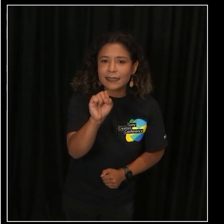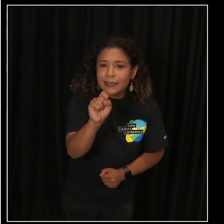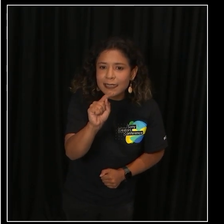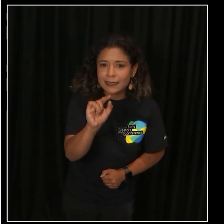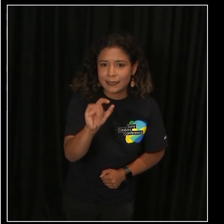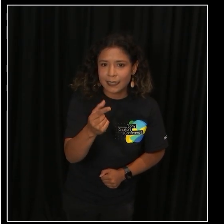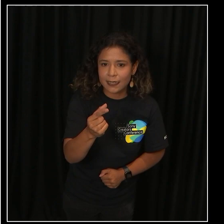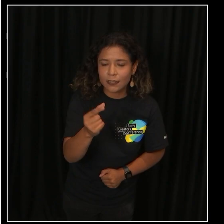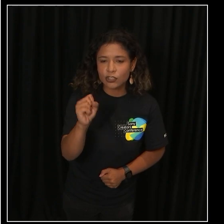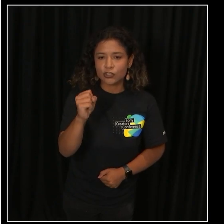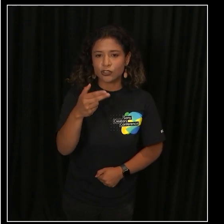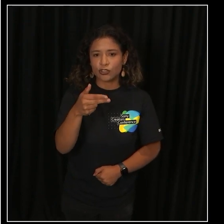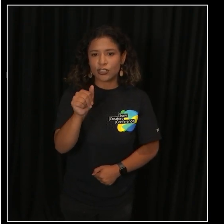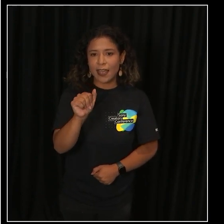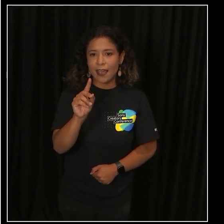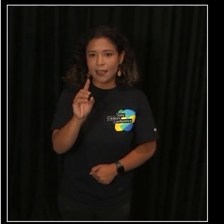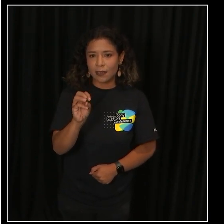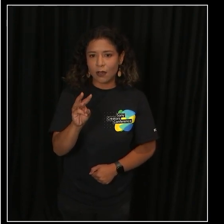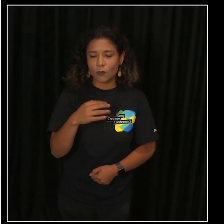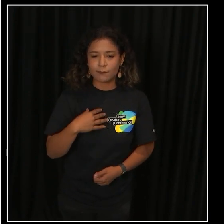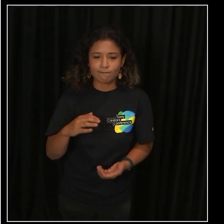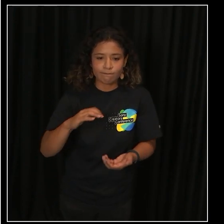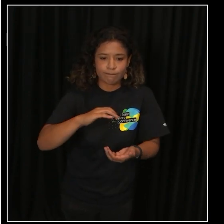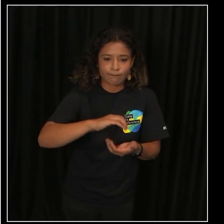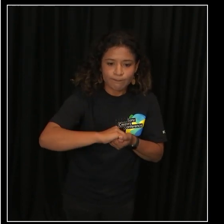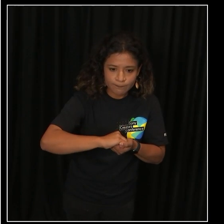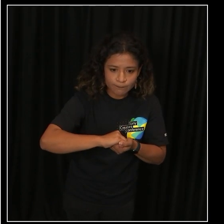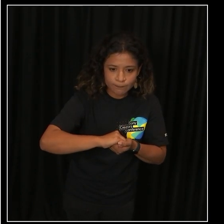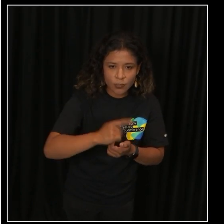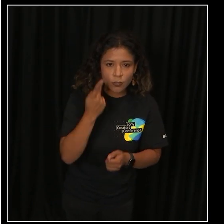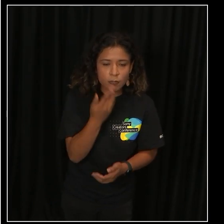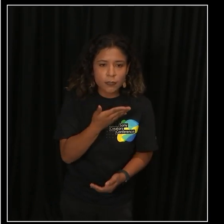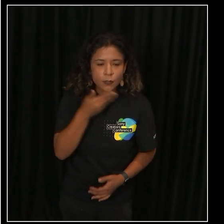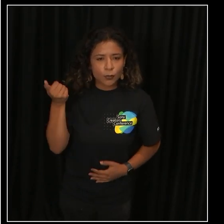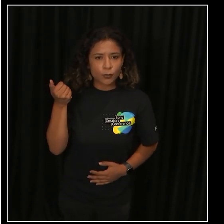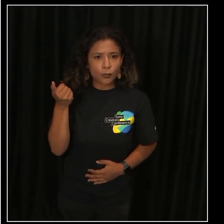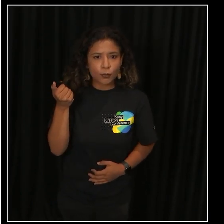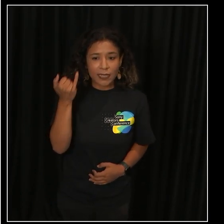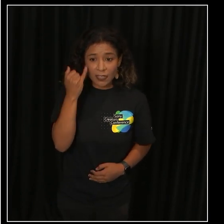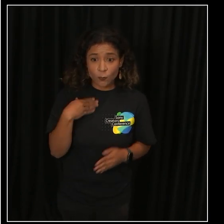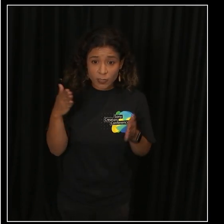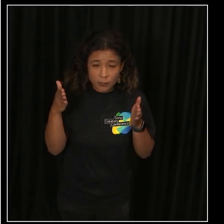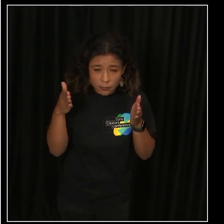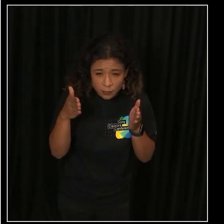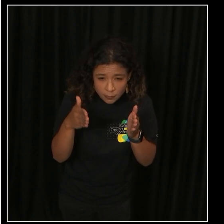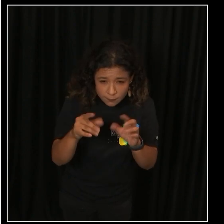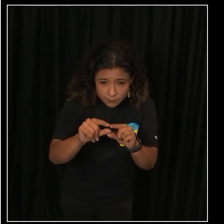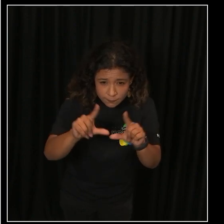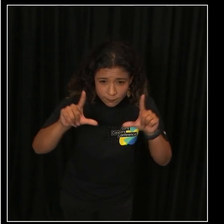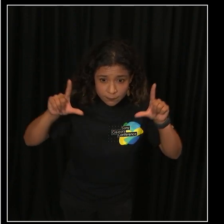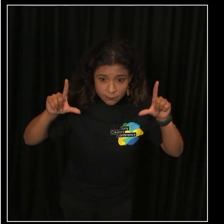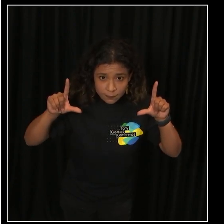So the small scale detail was captured very well. If we zoom in, we can see here that if I toggle on and off,